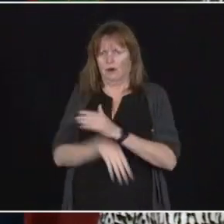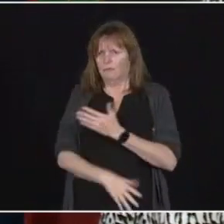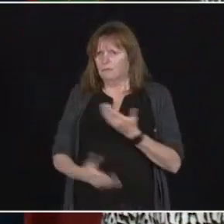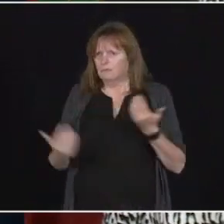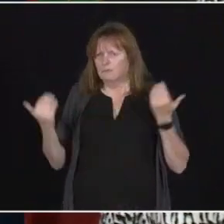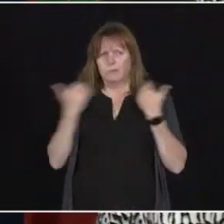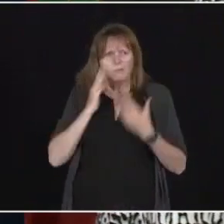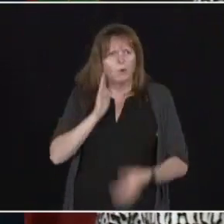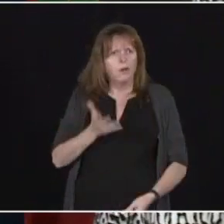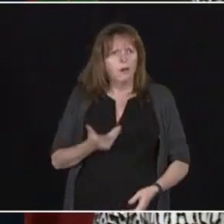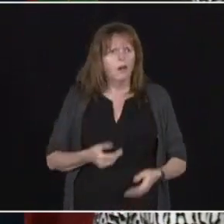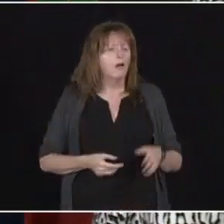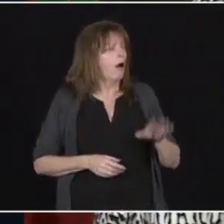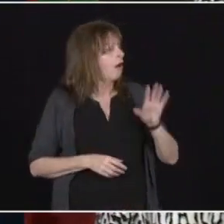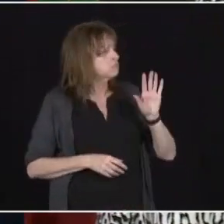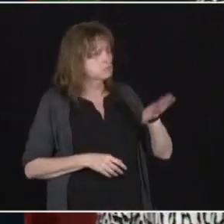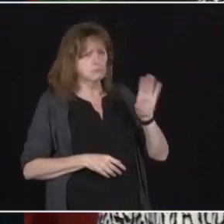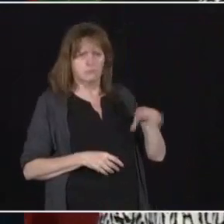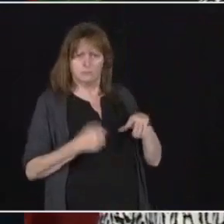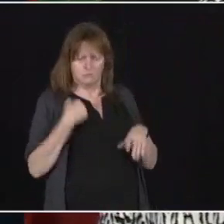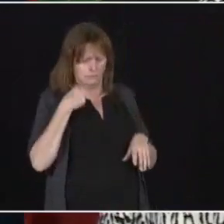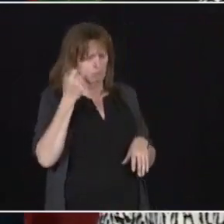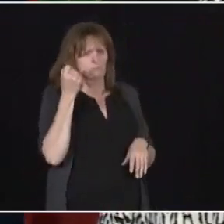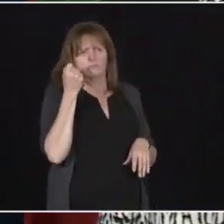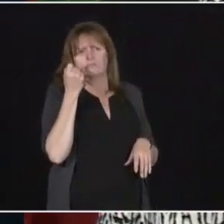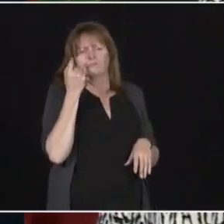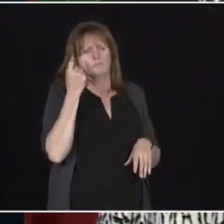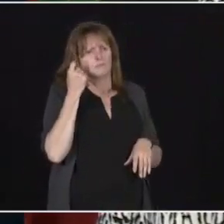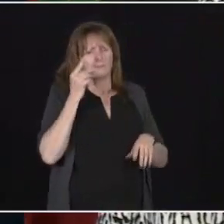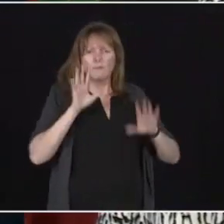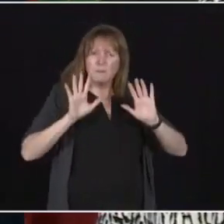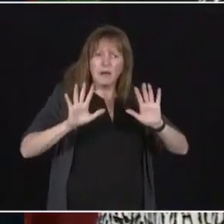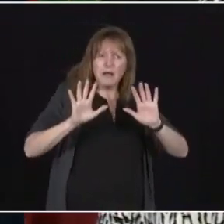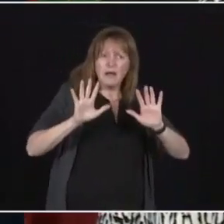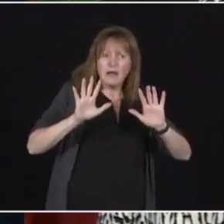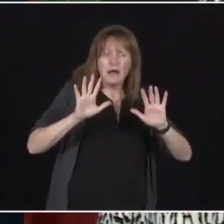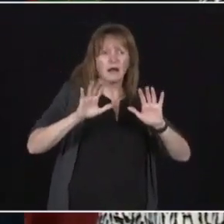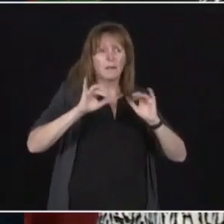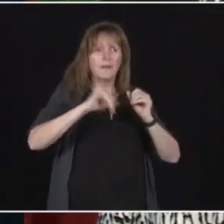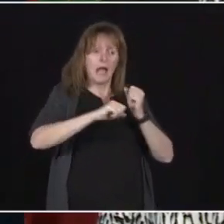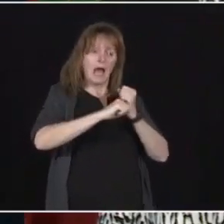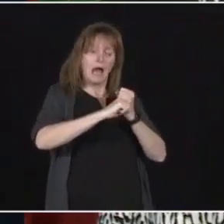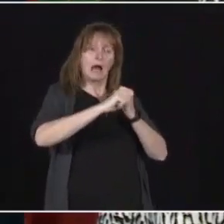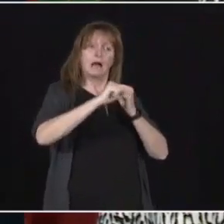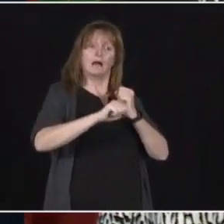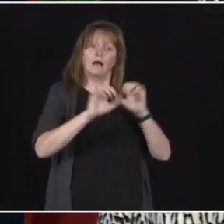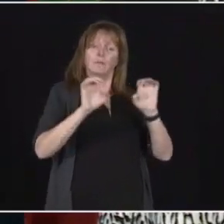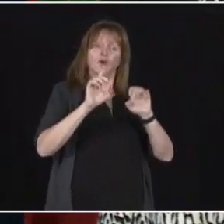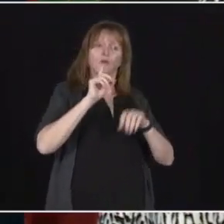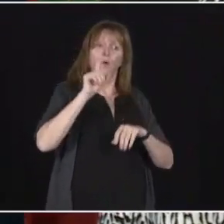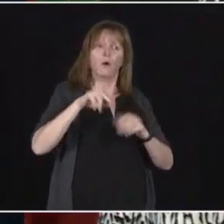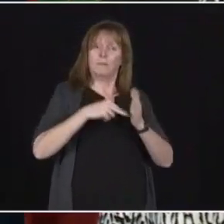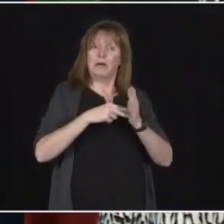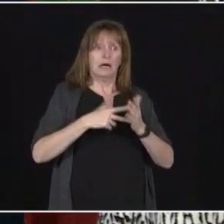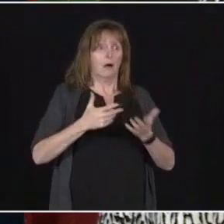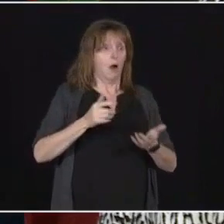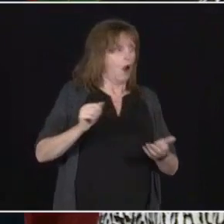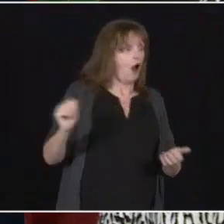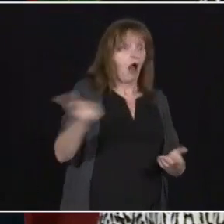get back to work. Yeah, I hear you loud and clear, Brian. The state of emergency is not going to affect reopening, whatsoever.